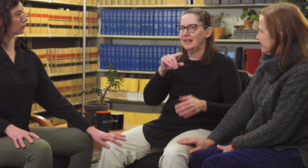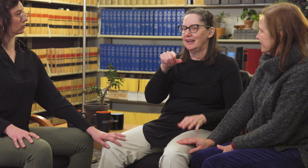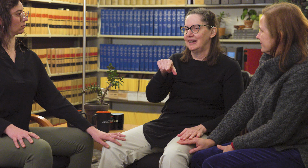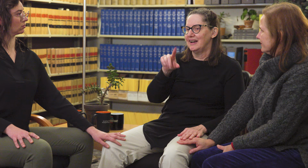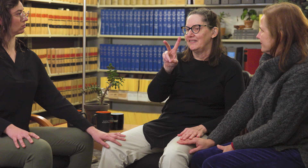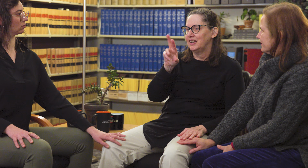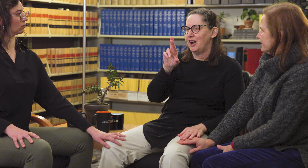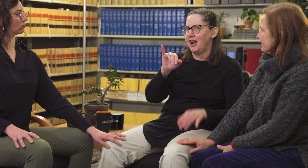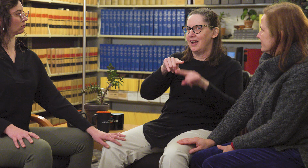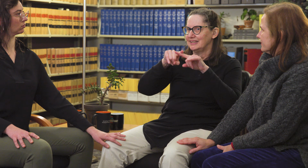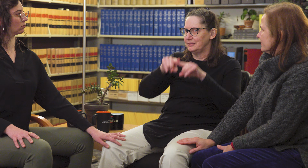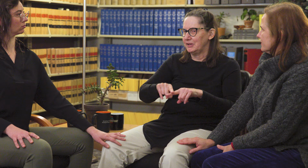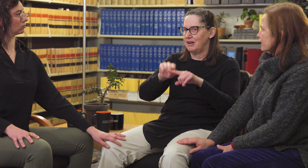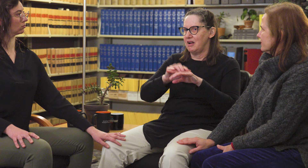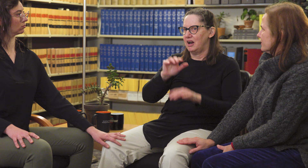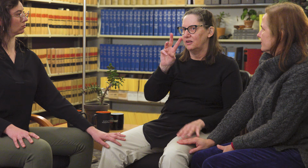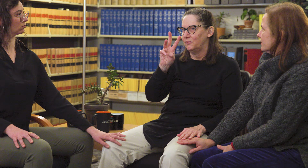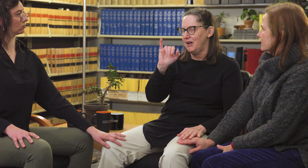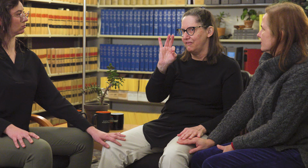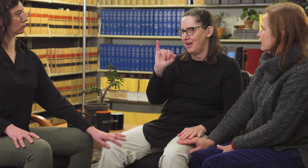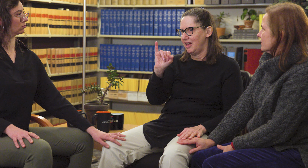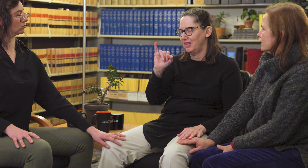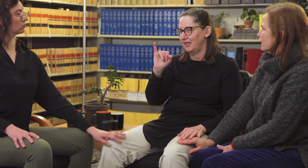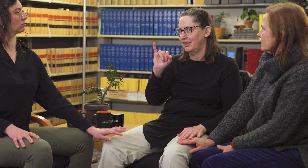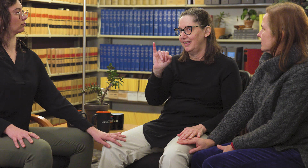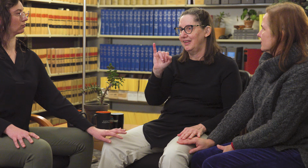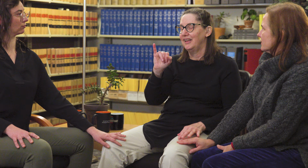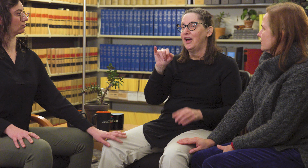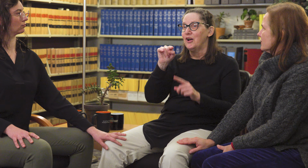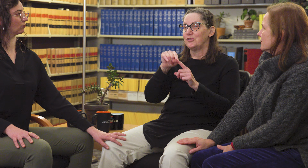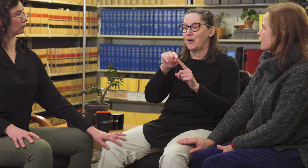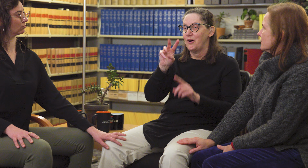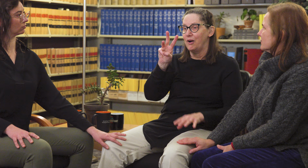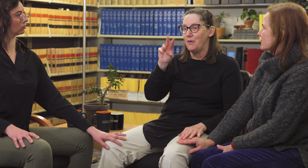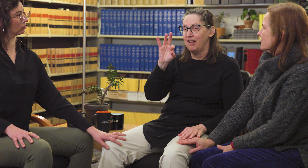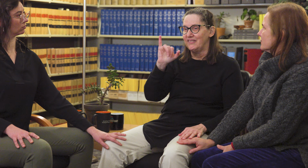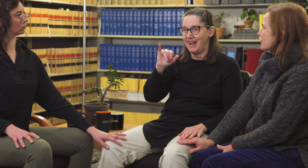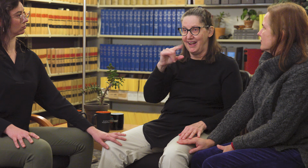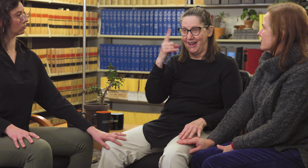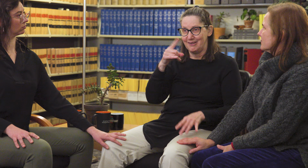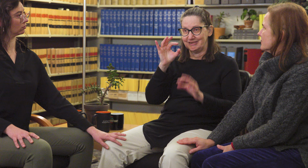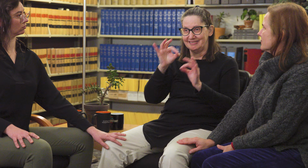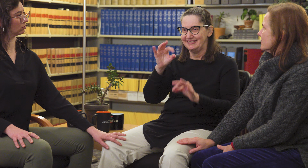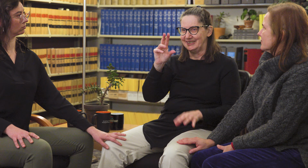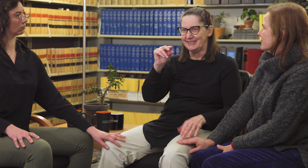Video remote interpreting relies on WiFi, and does WiFi always work perfectly?